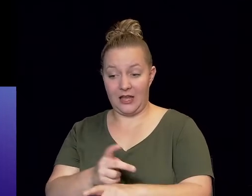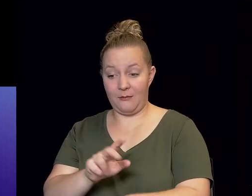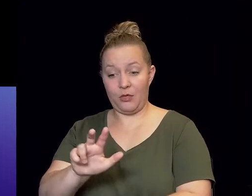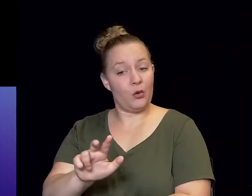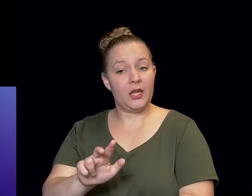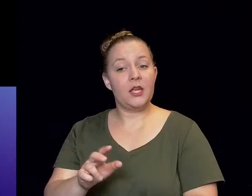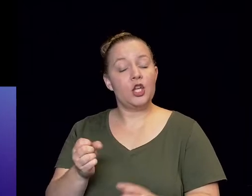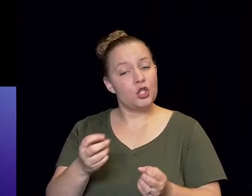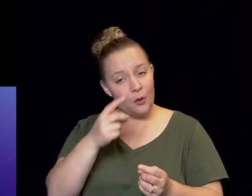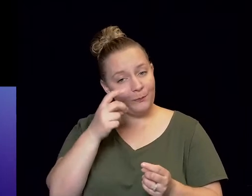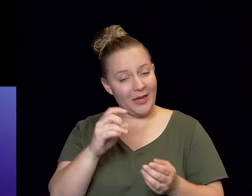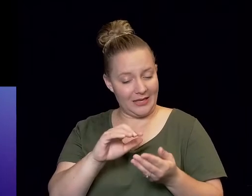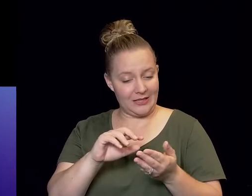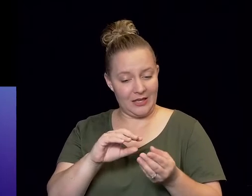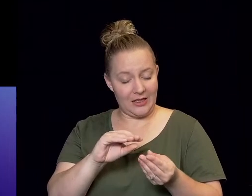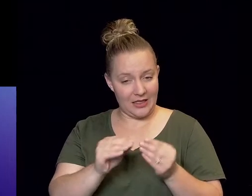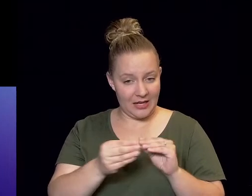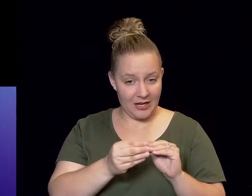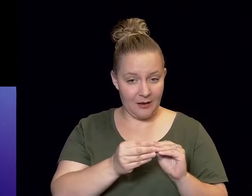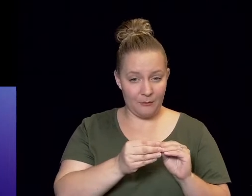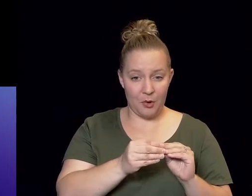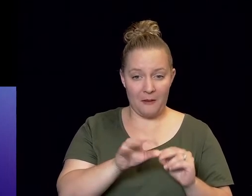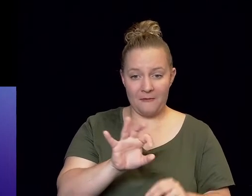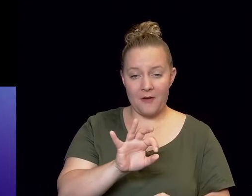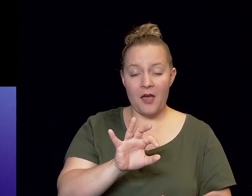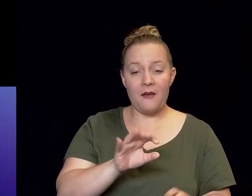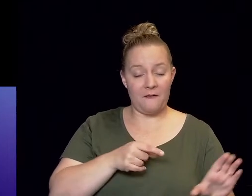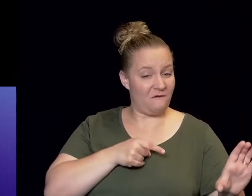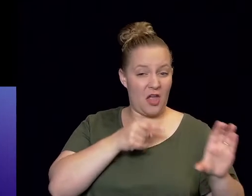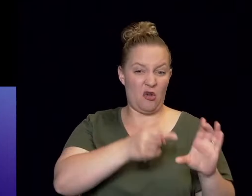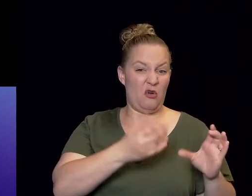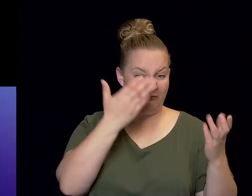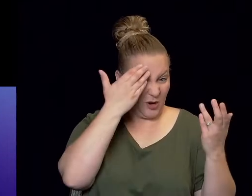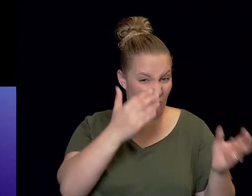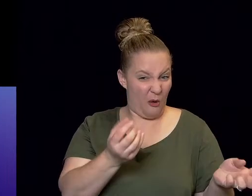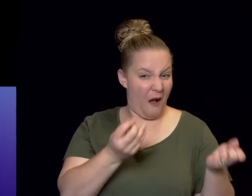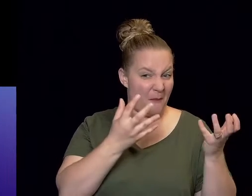So, because our number of field goals is our unknown, I know that that's like me saying